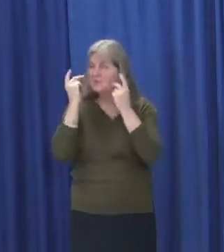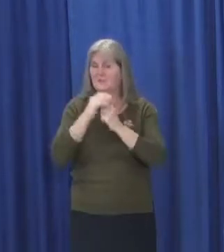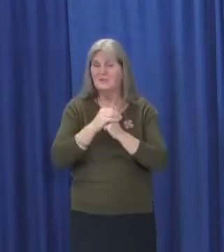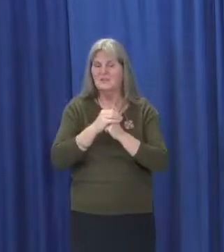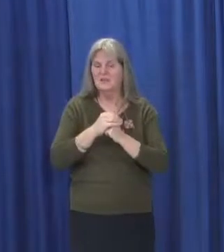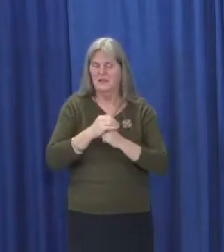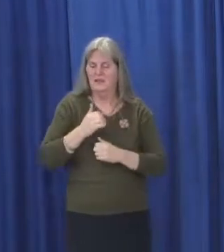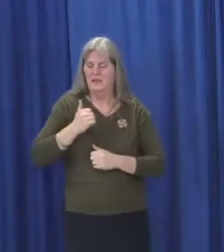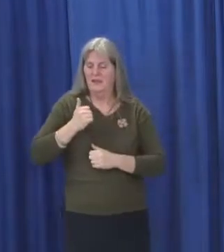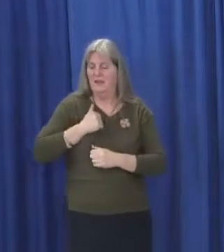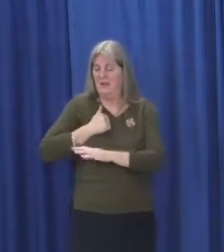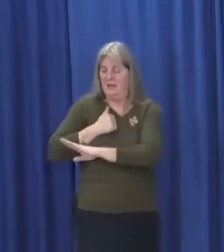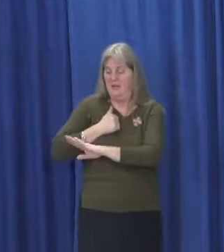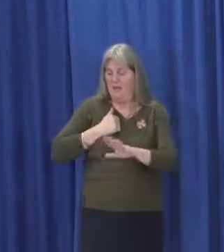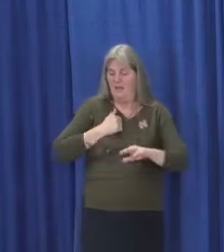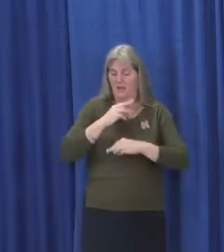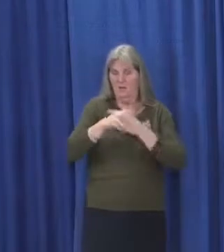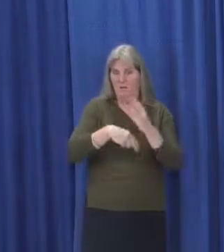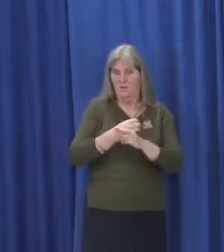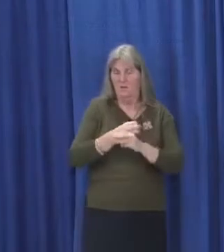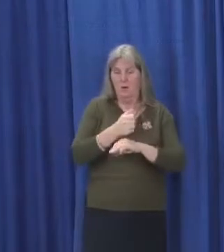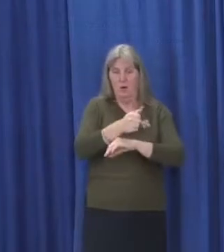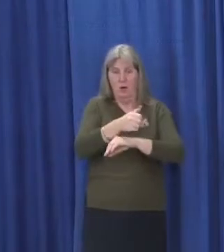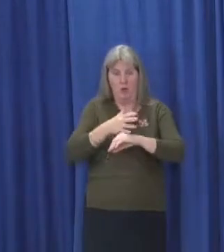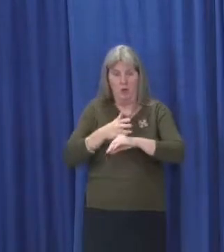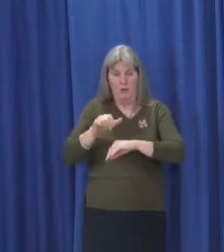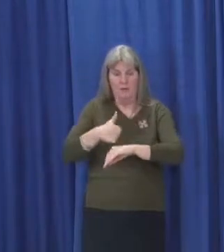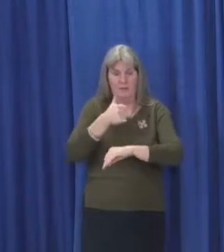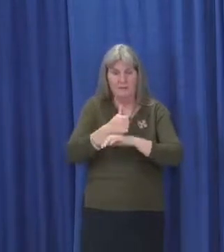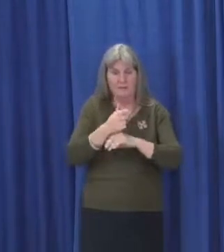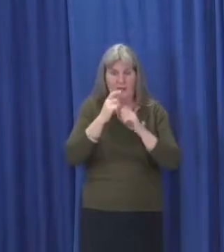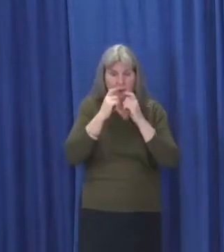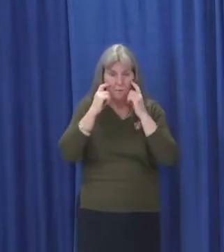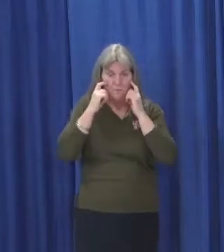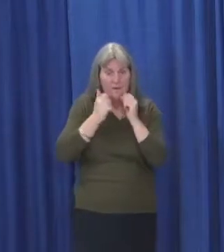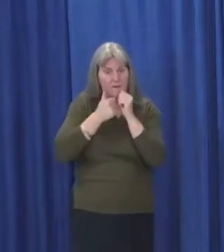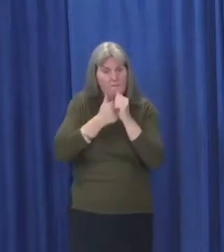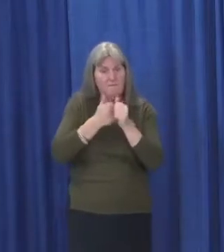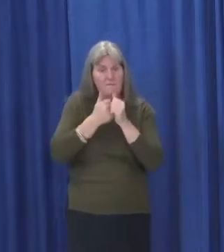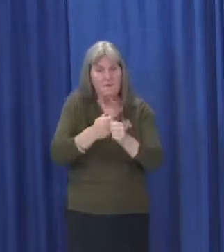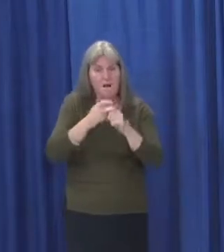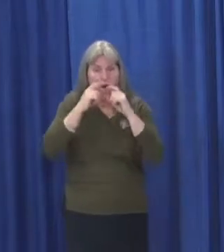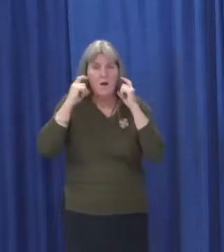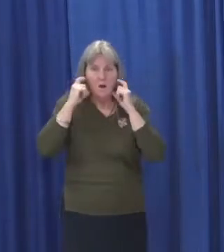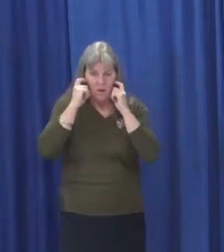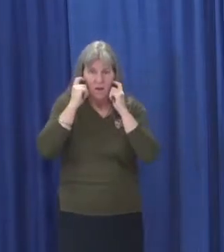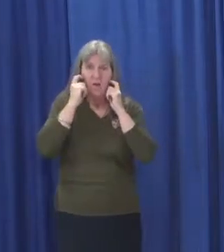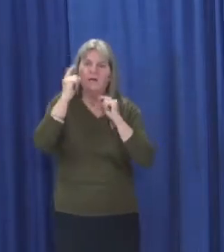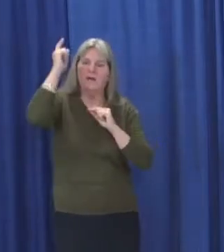Experience across Canada has shown early intervention and widespread adherence can reduce